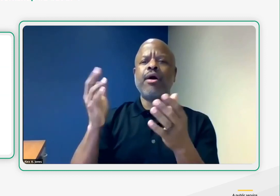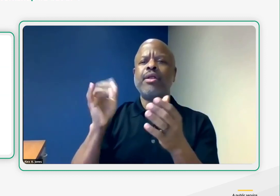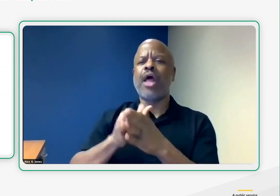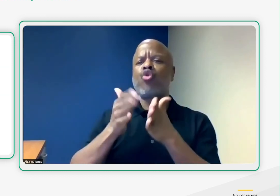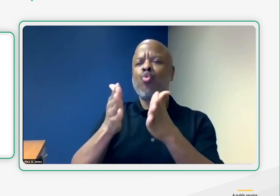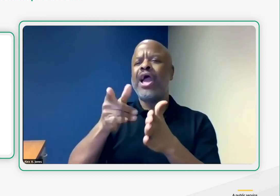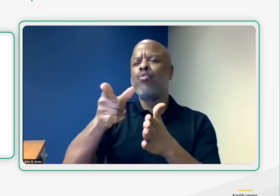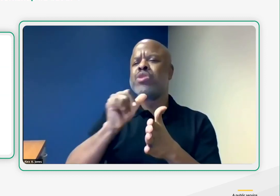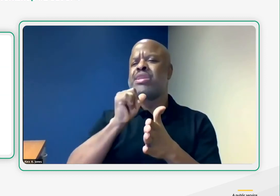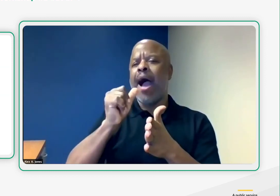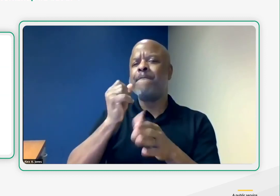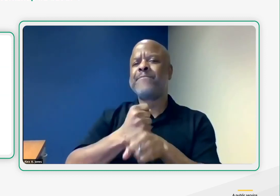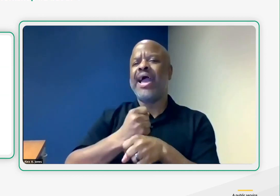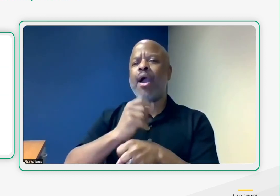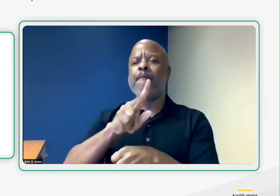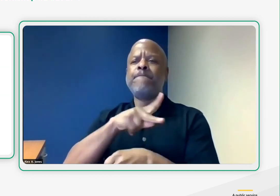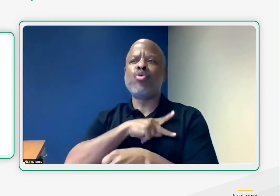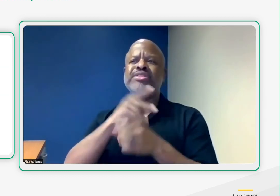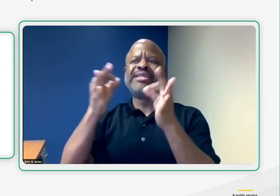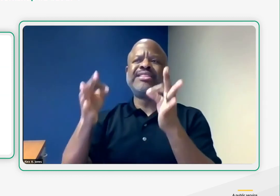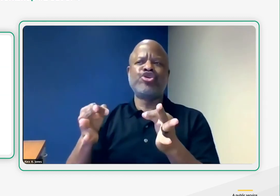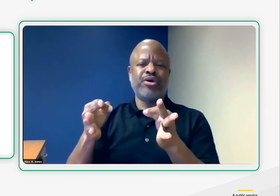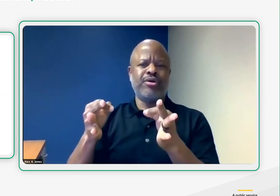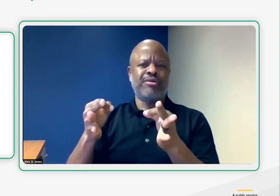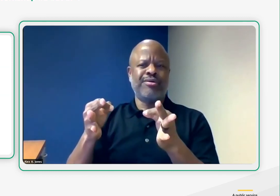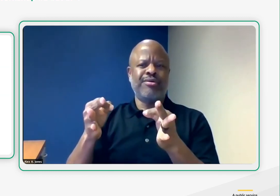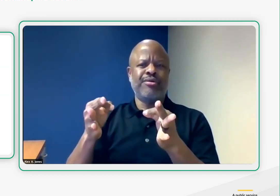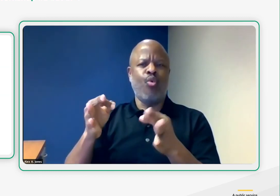That way, you're not making personal decisions.